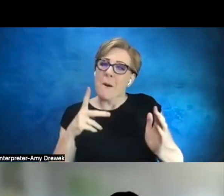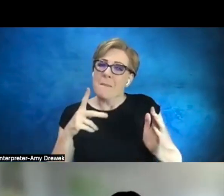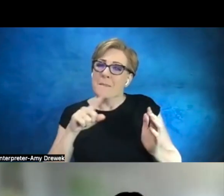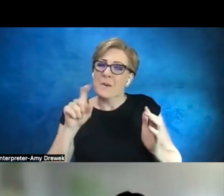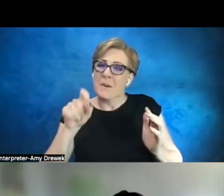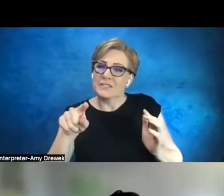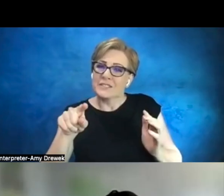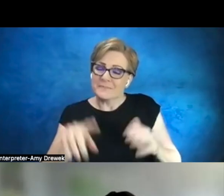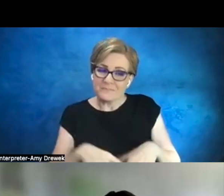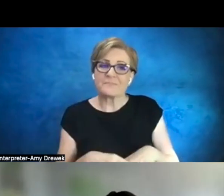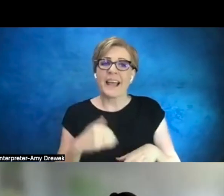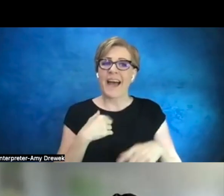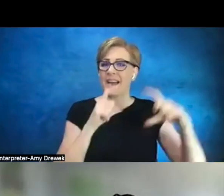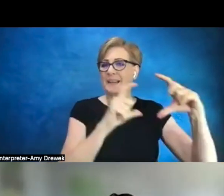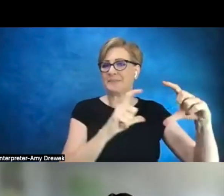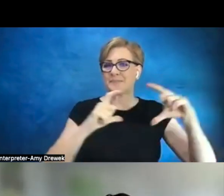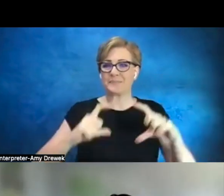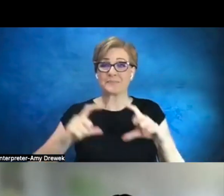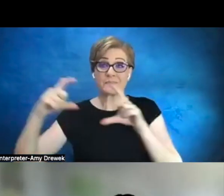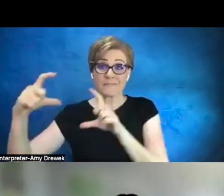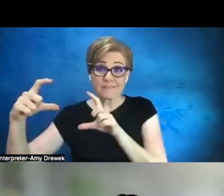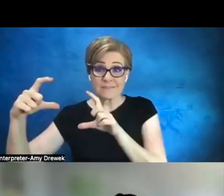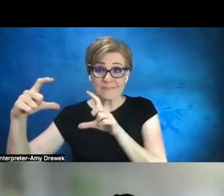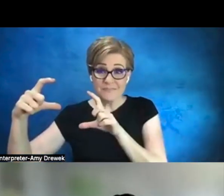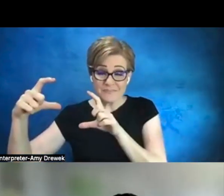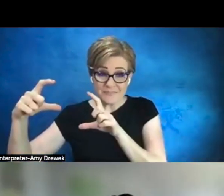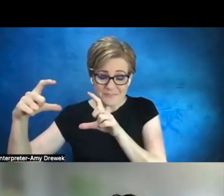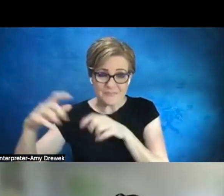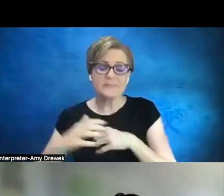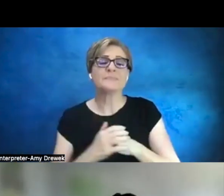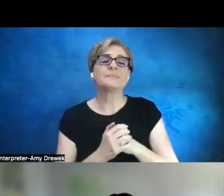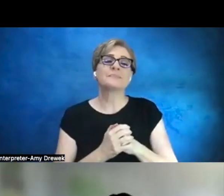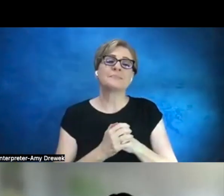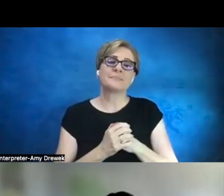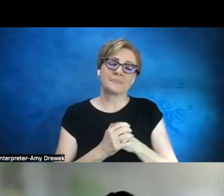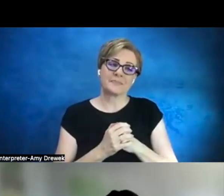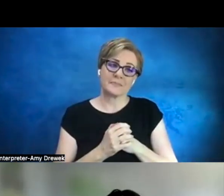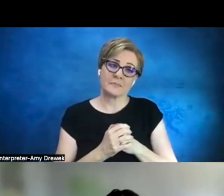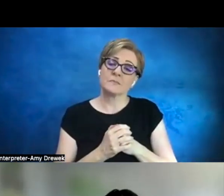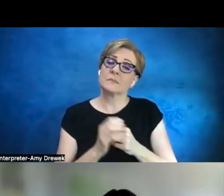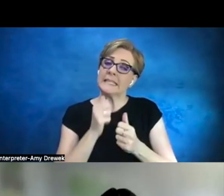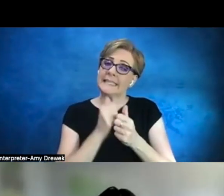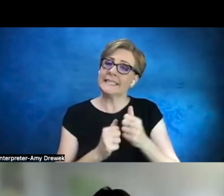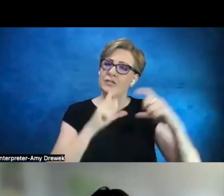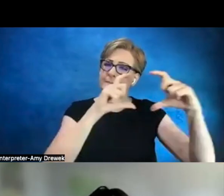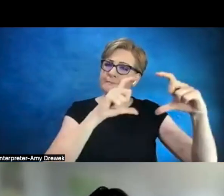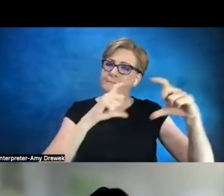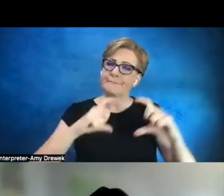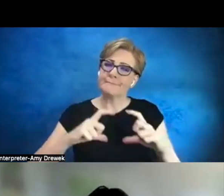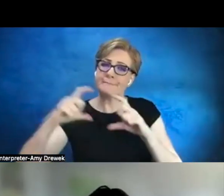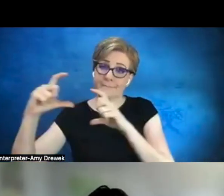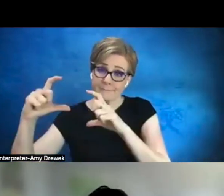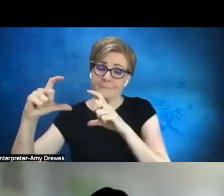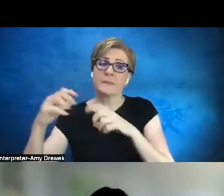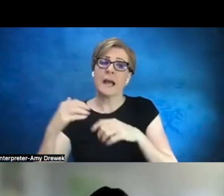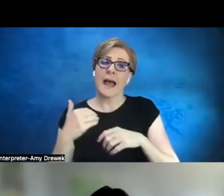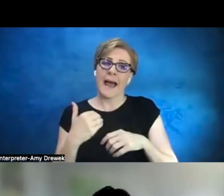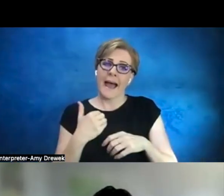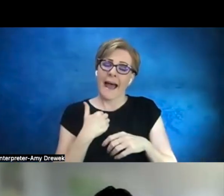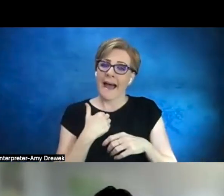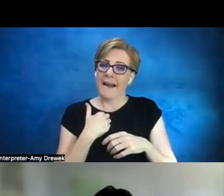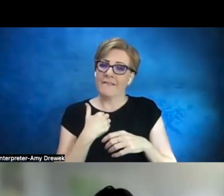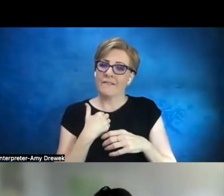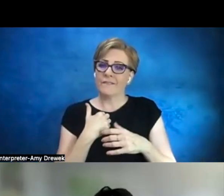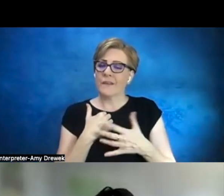Inside the slide are three kind of amorphous blob, and inside of those shapes are prompts.